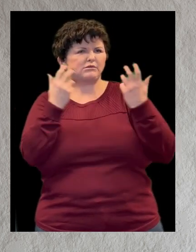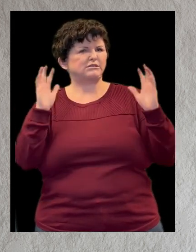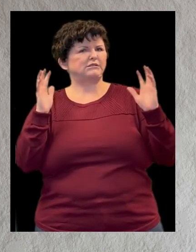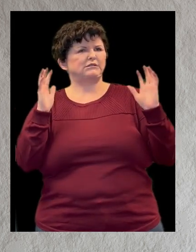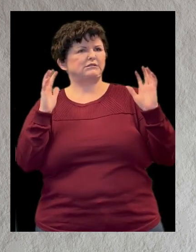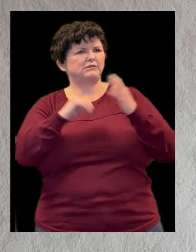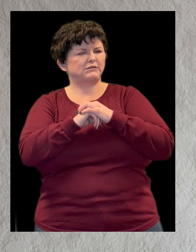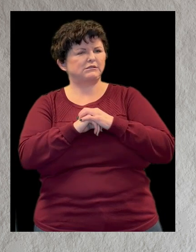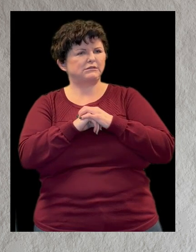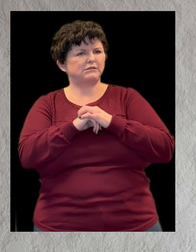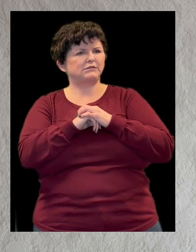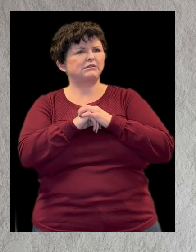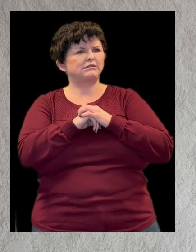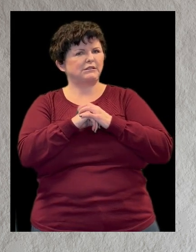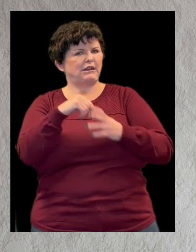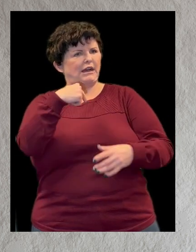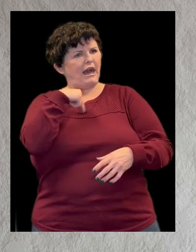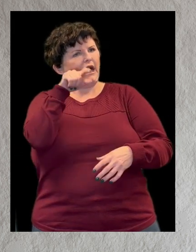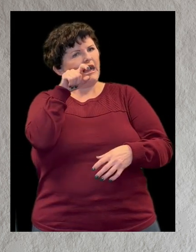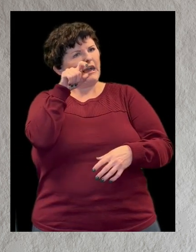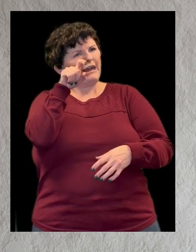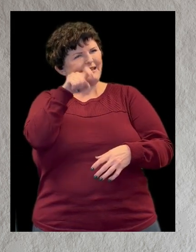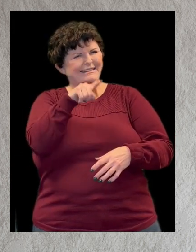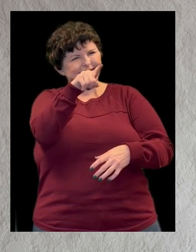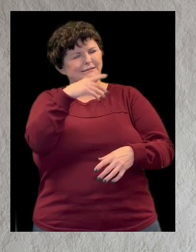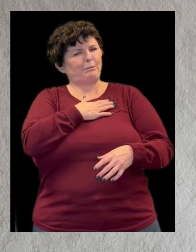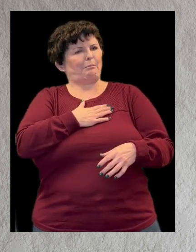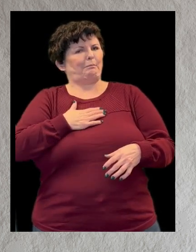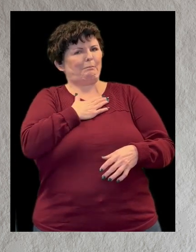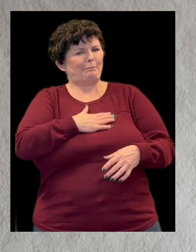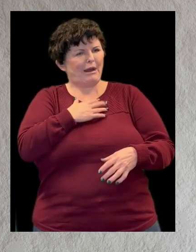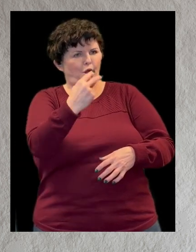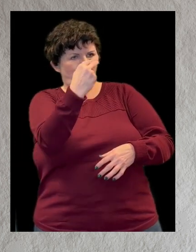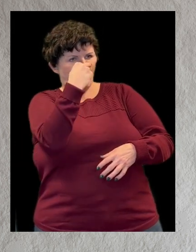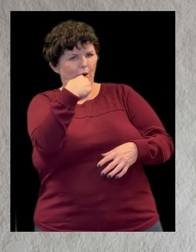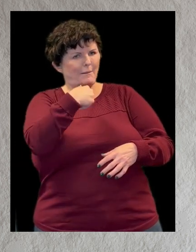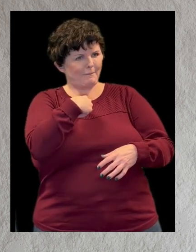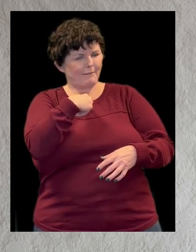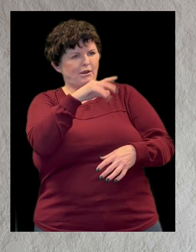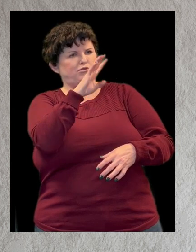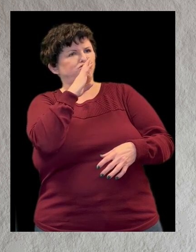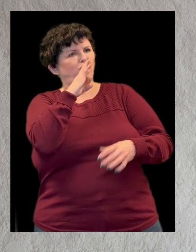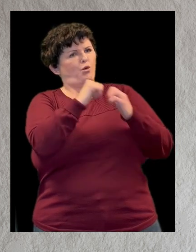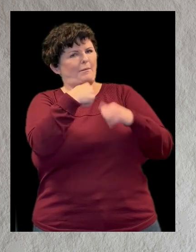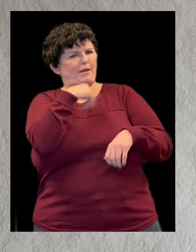and that I needed them to please look at me and directly talk to me when I'm in the room